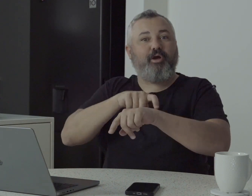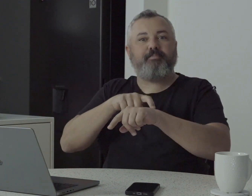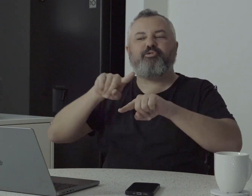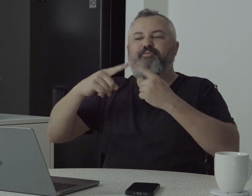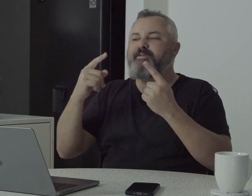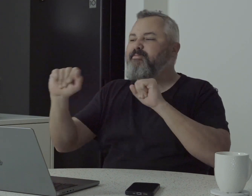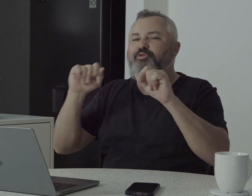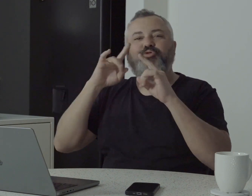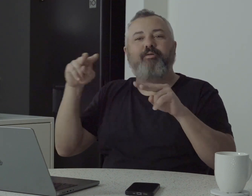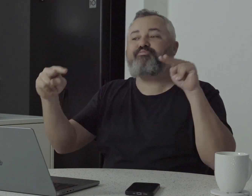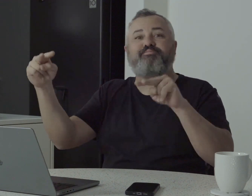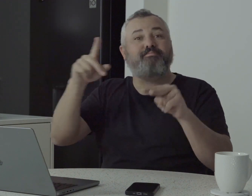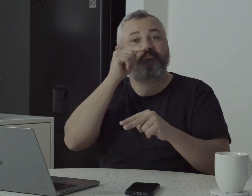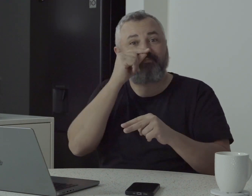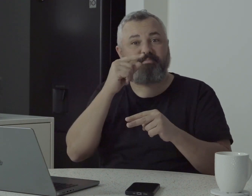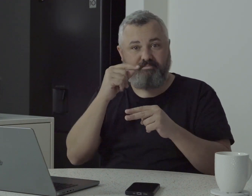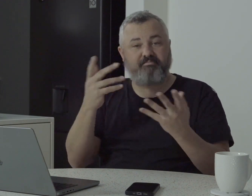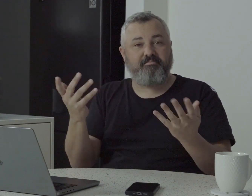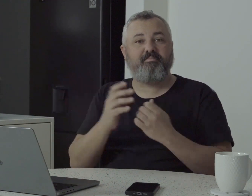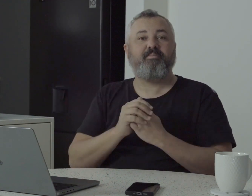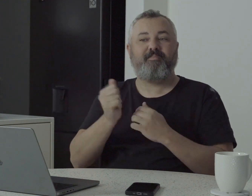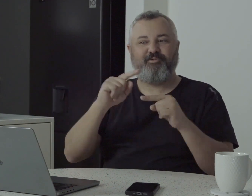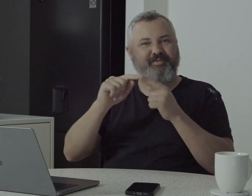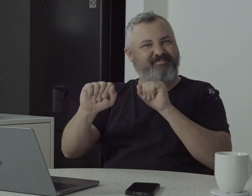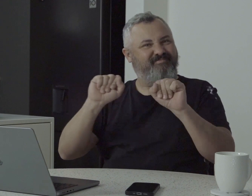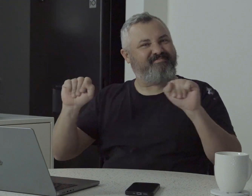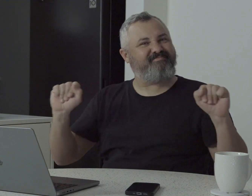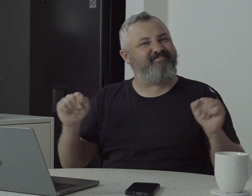that allows multiple users that allows them to watch different shows simultaneously.